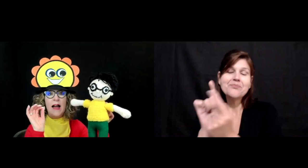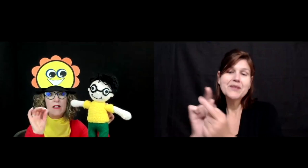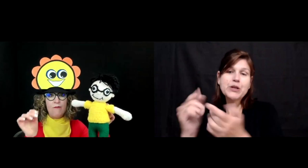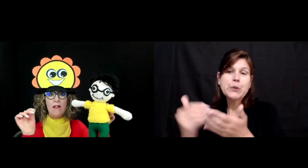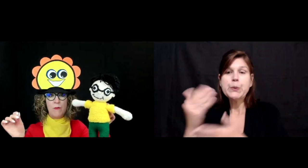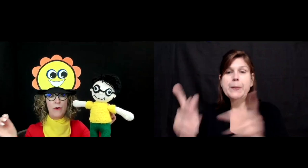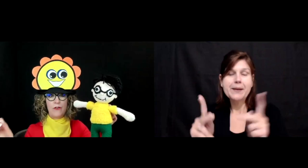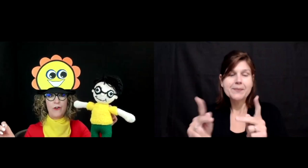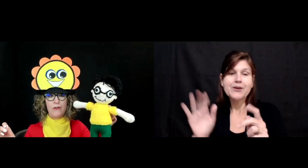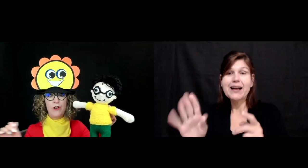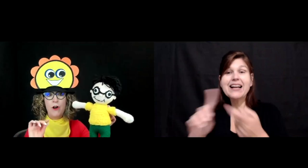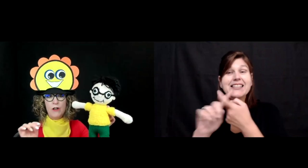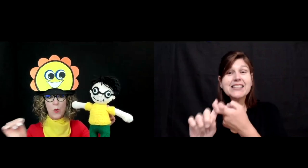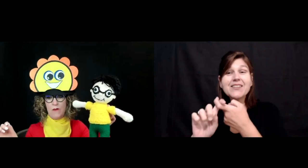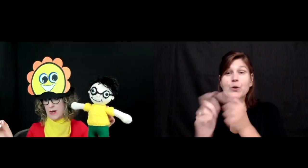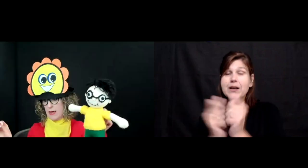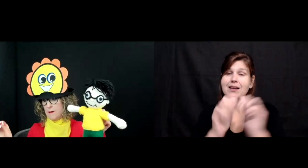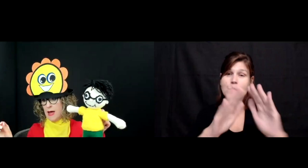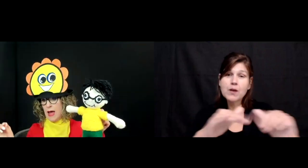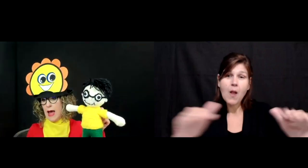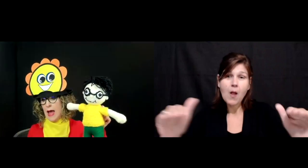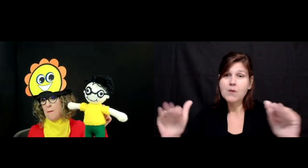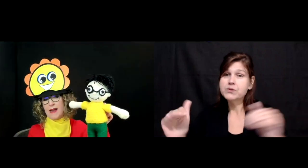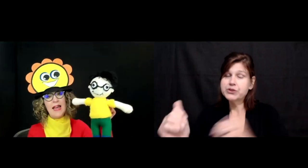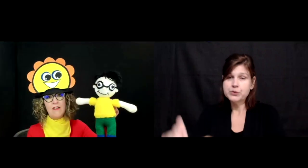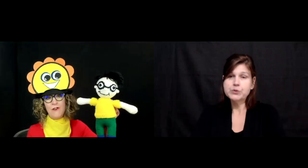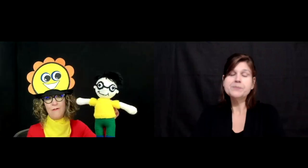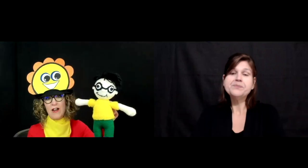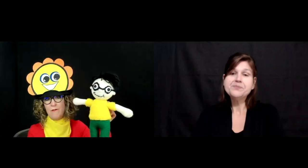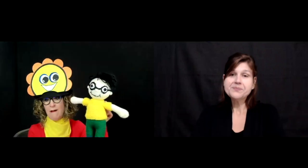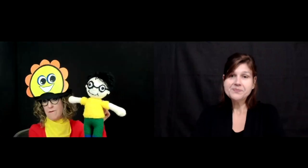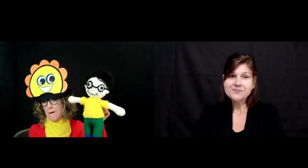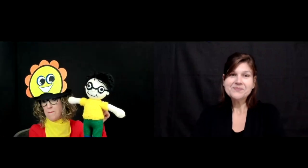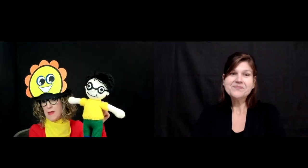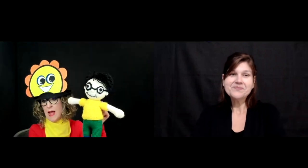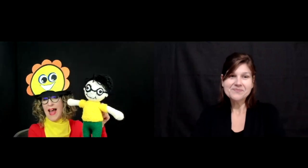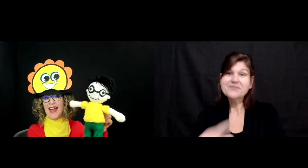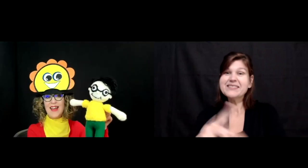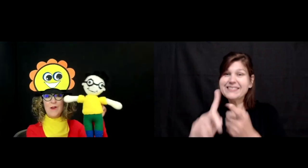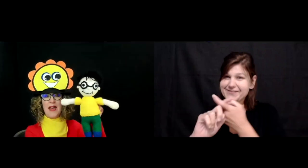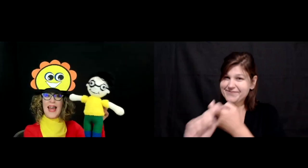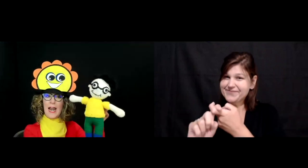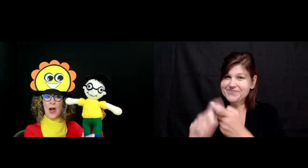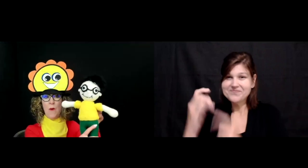and is friends with all the children unequivocally. And he is your friend forever. And I do a big hello.